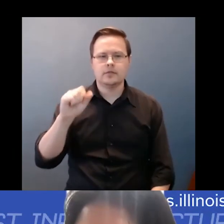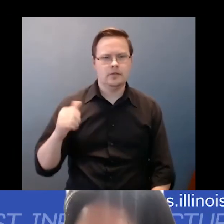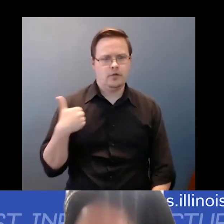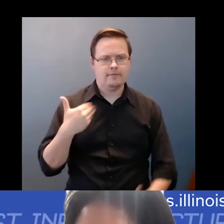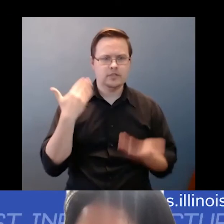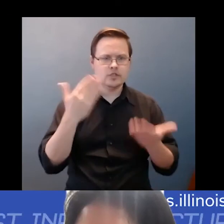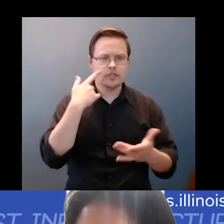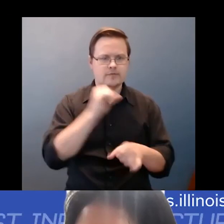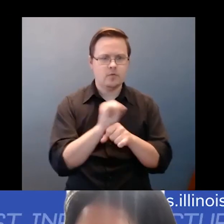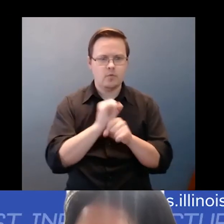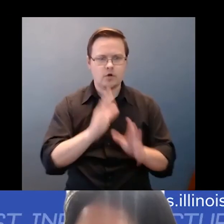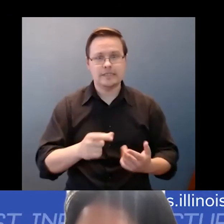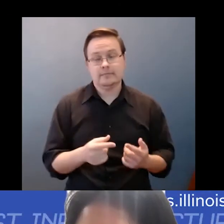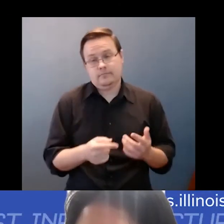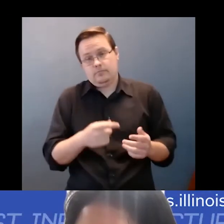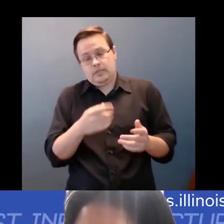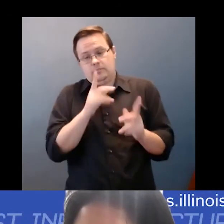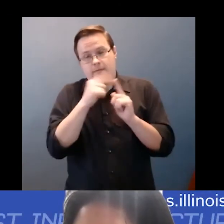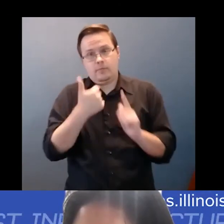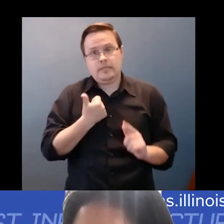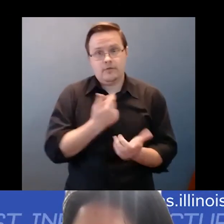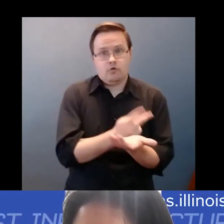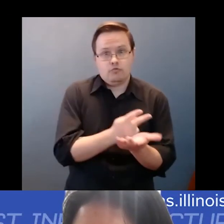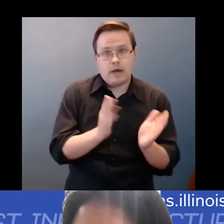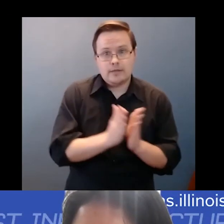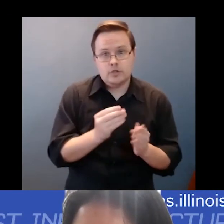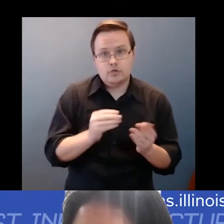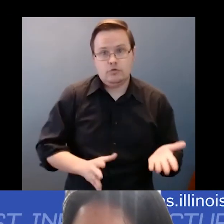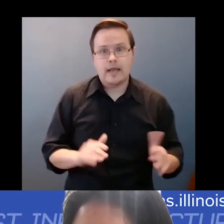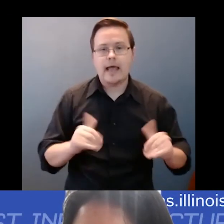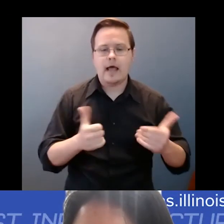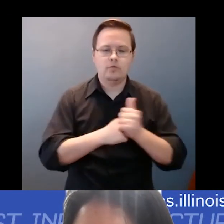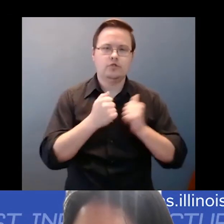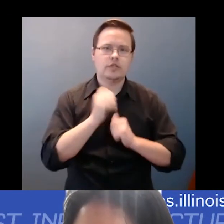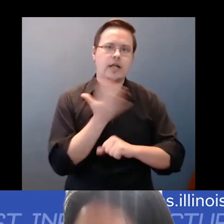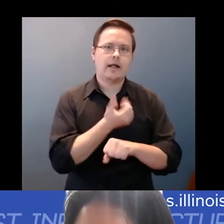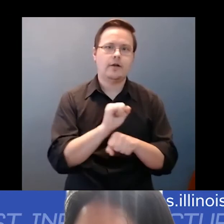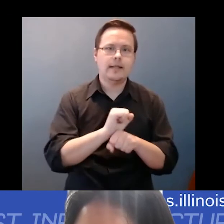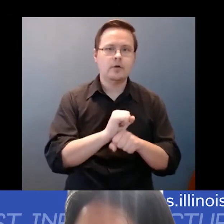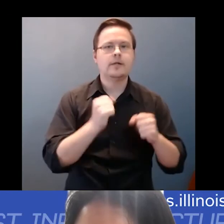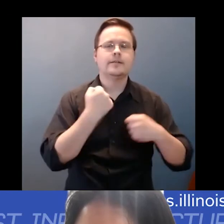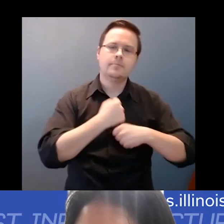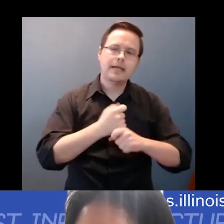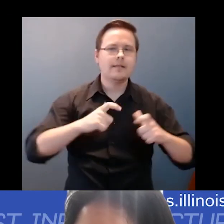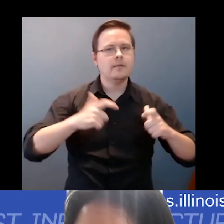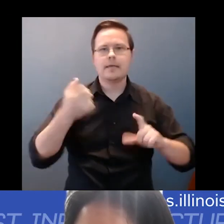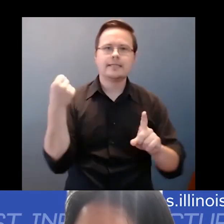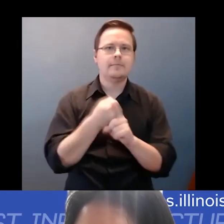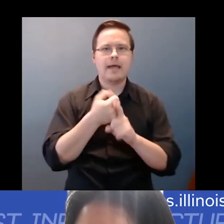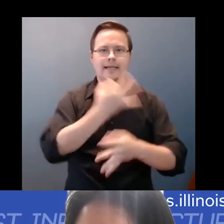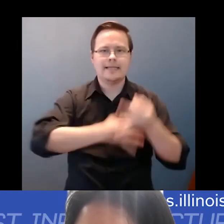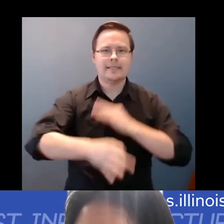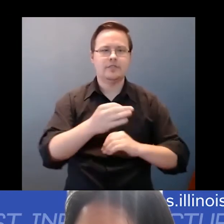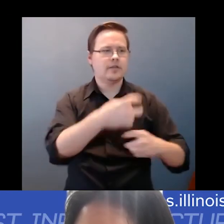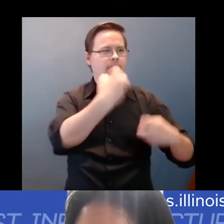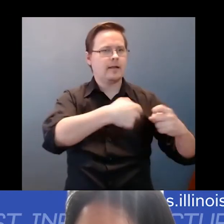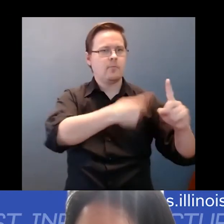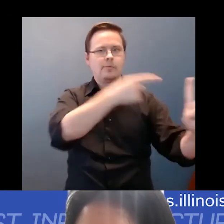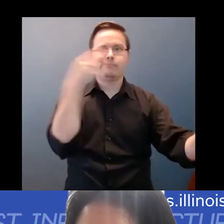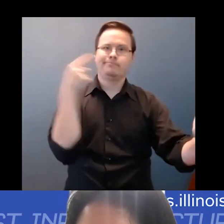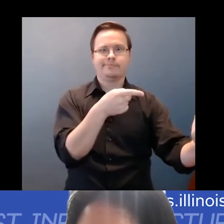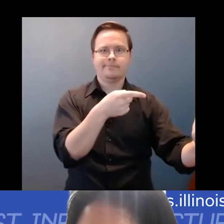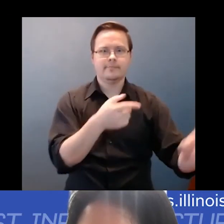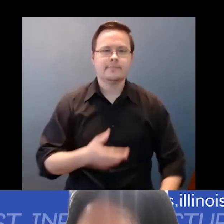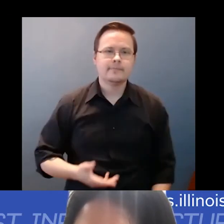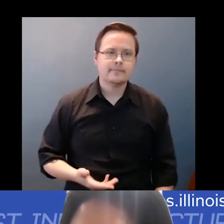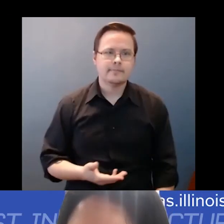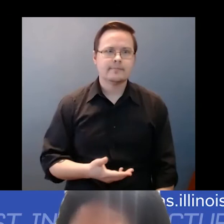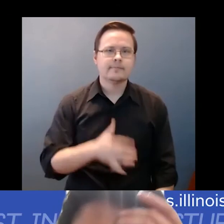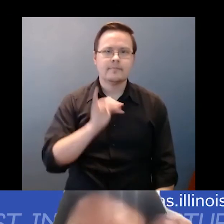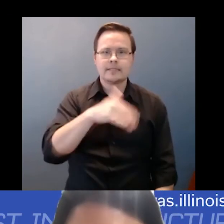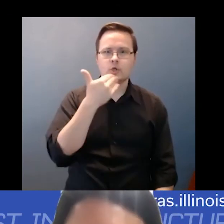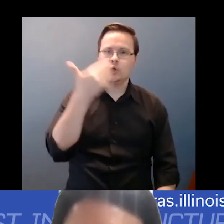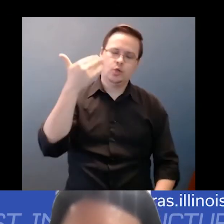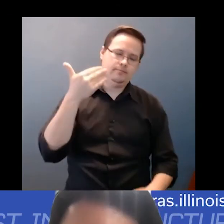Do you have suggestions for academic workers speaking, especially as a grad student for how we construct your own labor to make the largest impact beyond just pointing a finger at the problem.